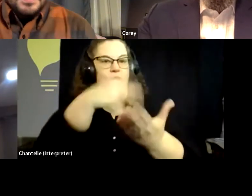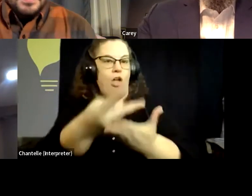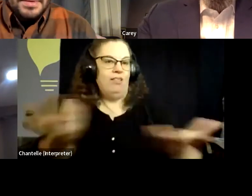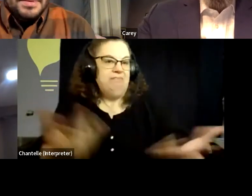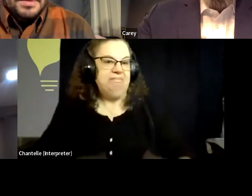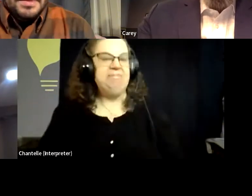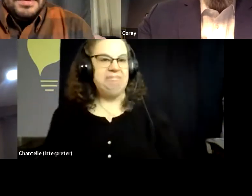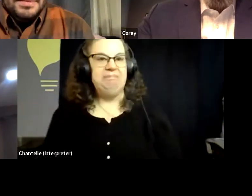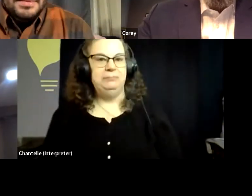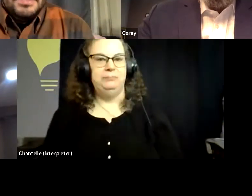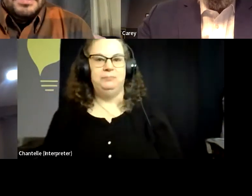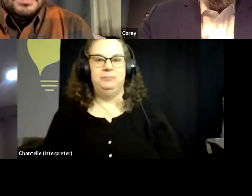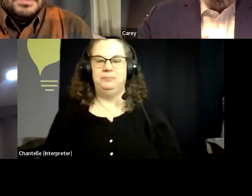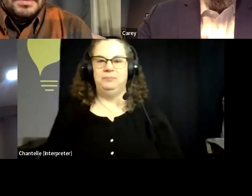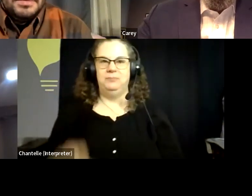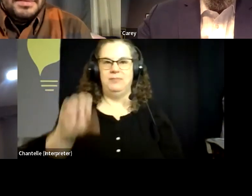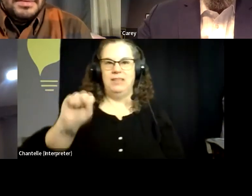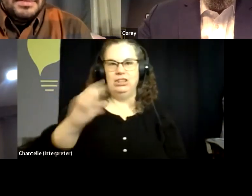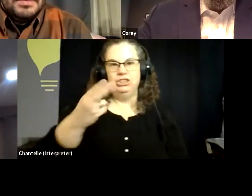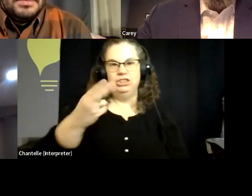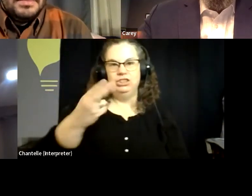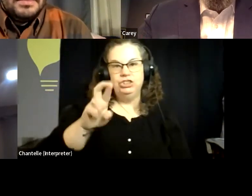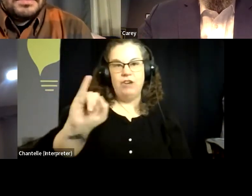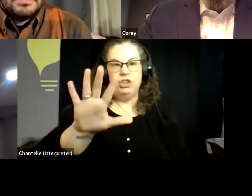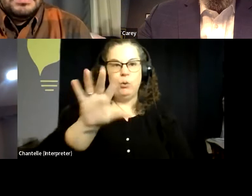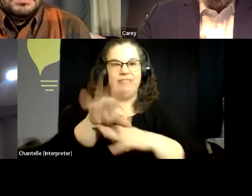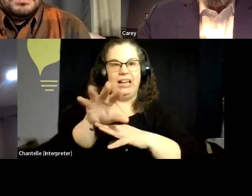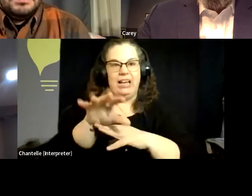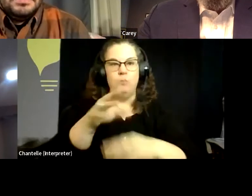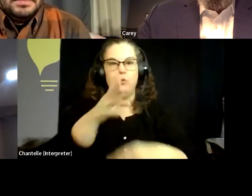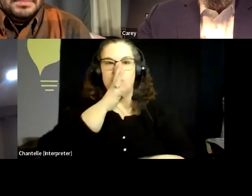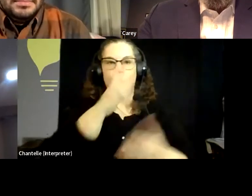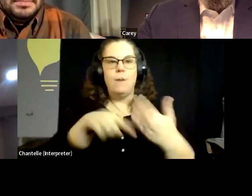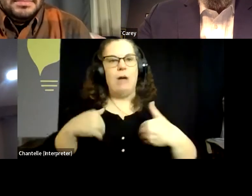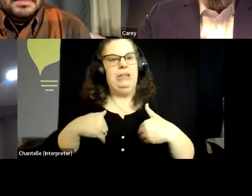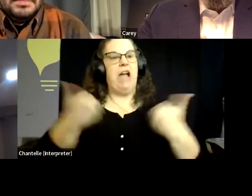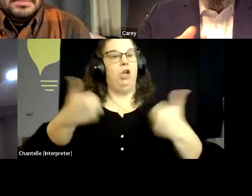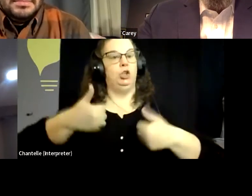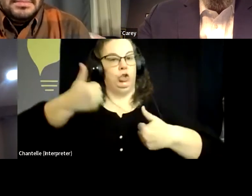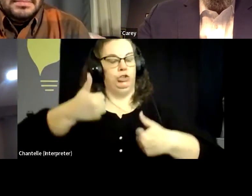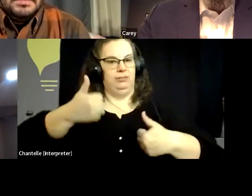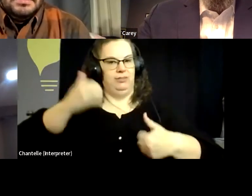fall. >> Carey: In your video, you spoke about younger adults. Drew, you spoke